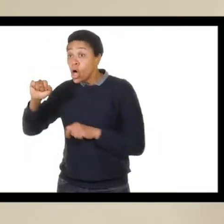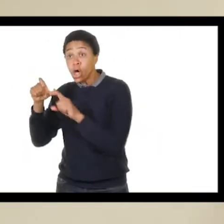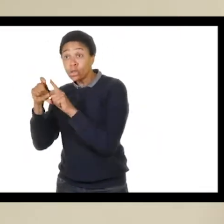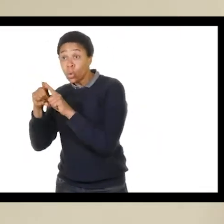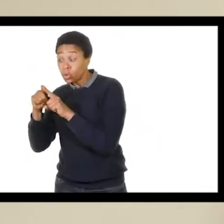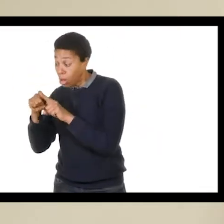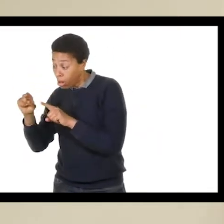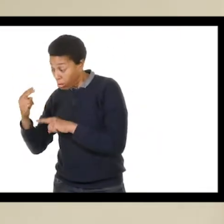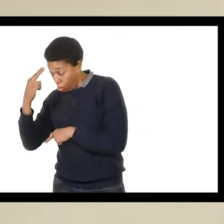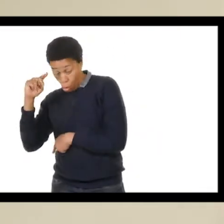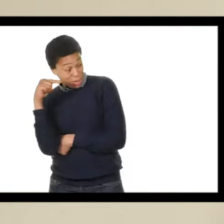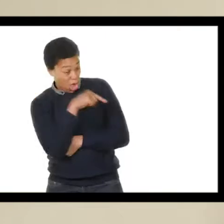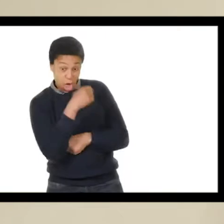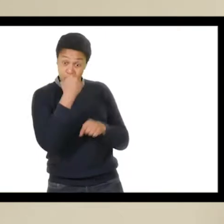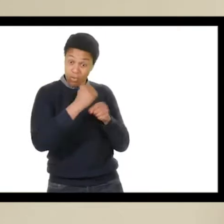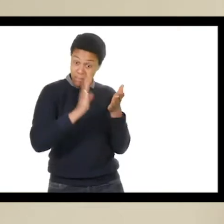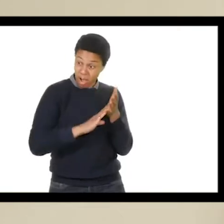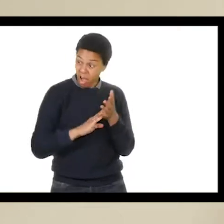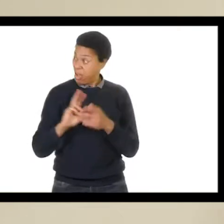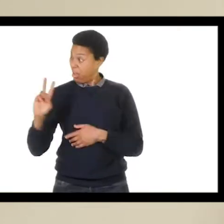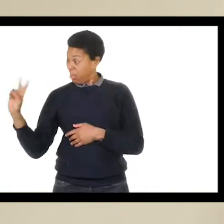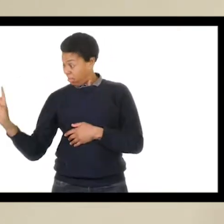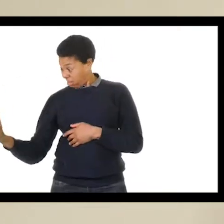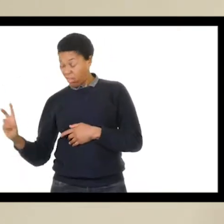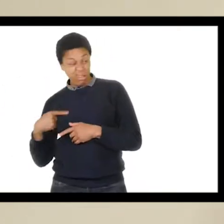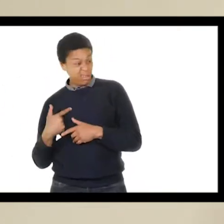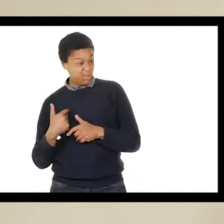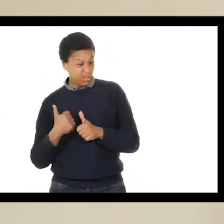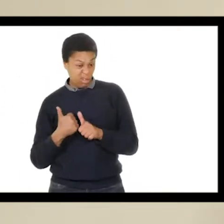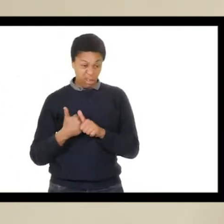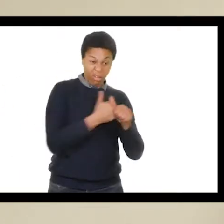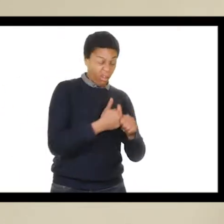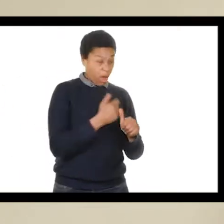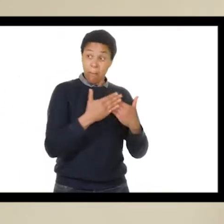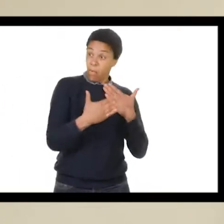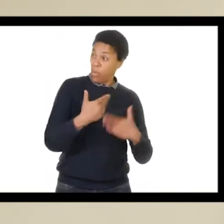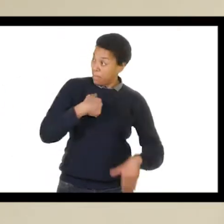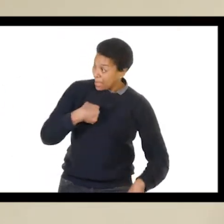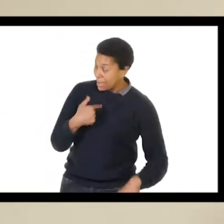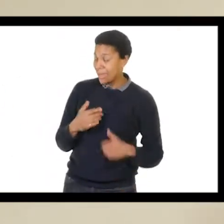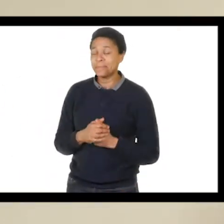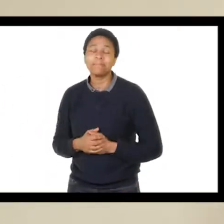So, you know, she’s completely accepting of Christine in fact, she takes her part more than mine!